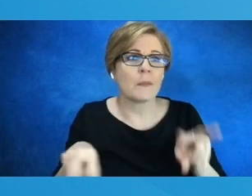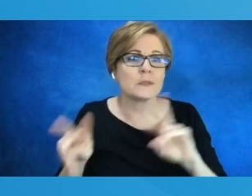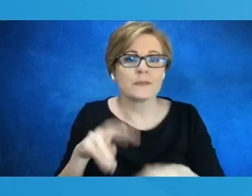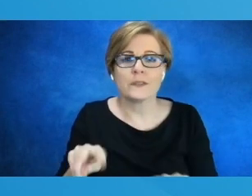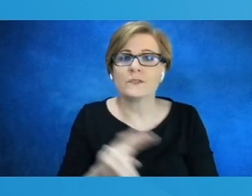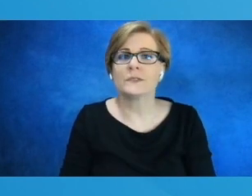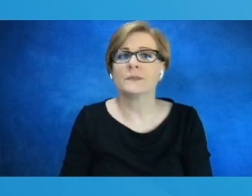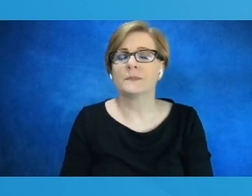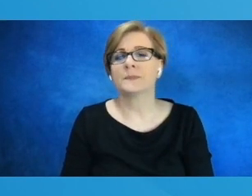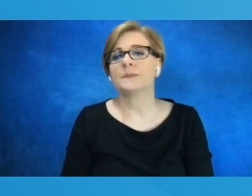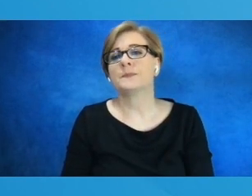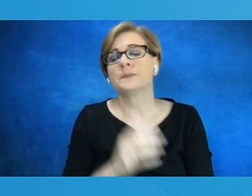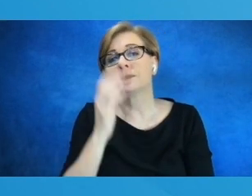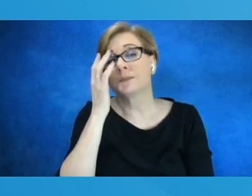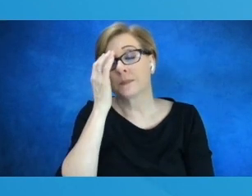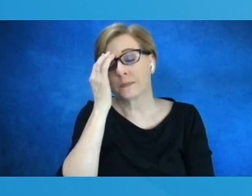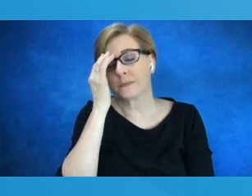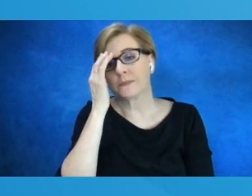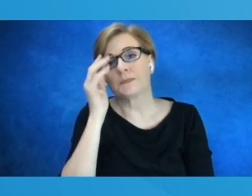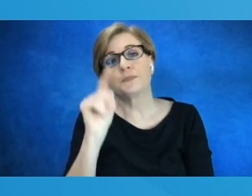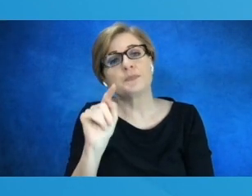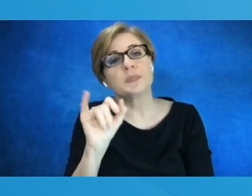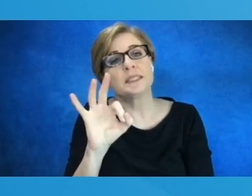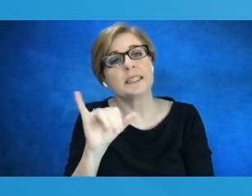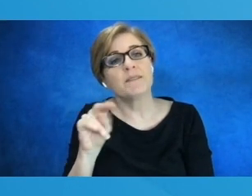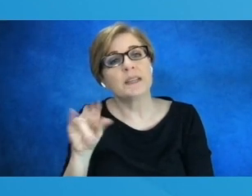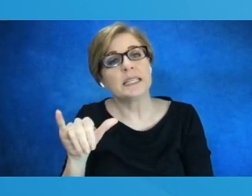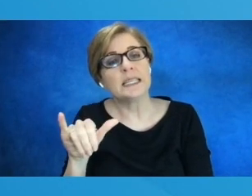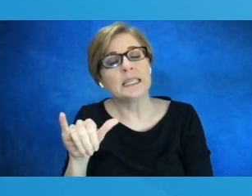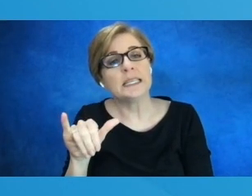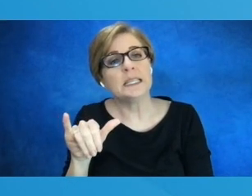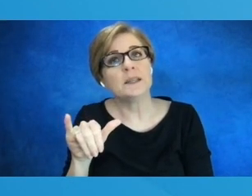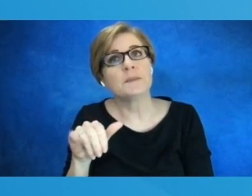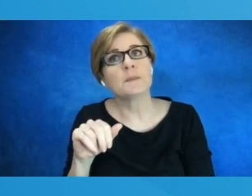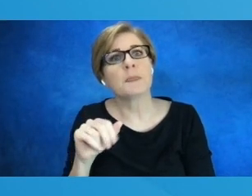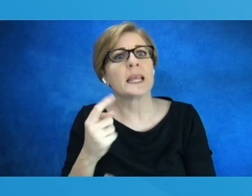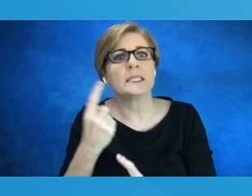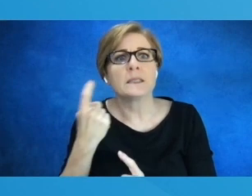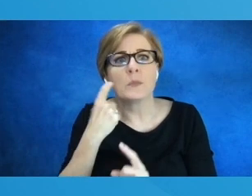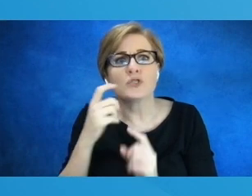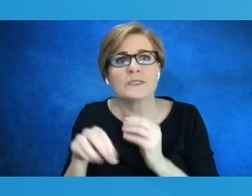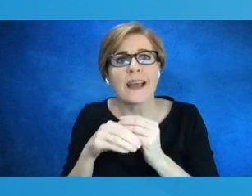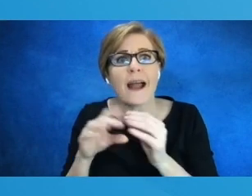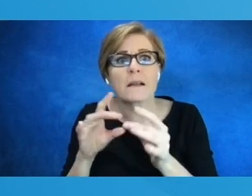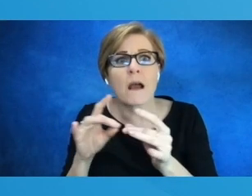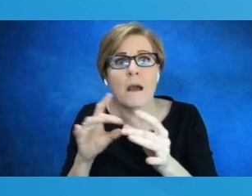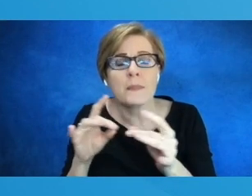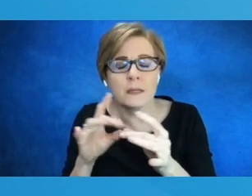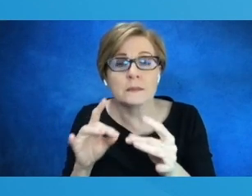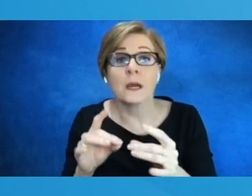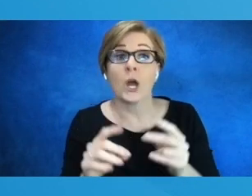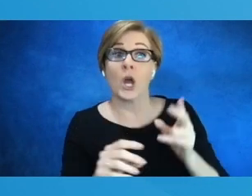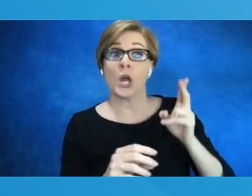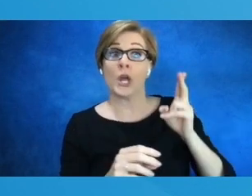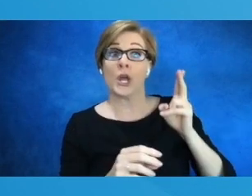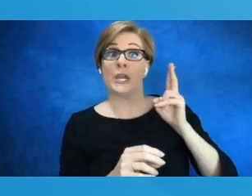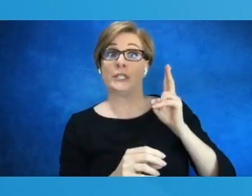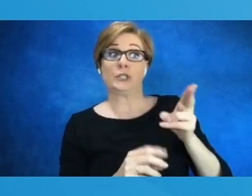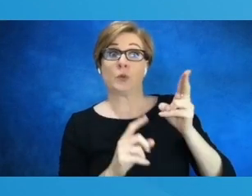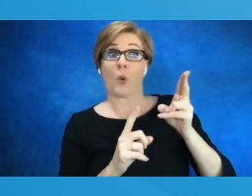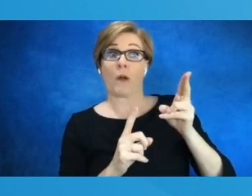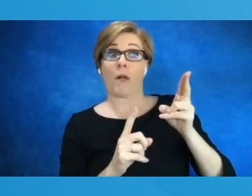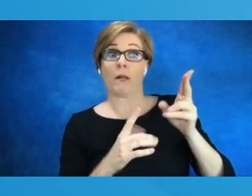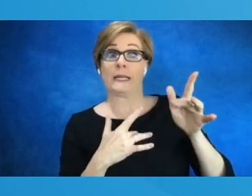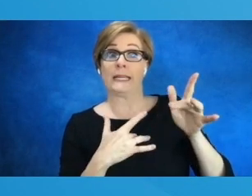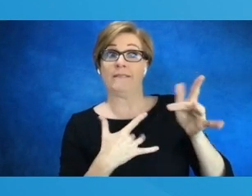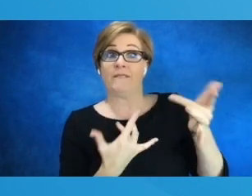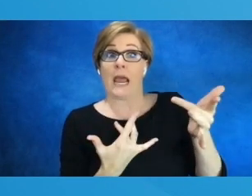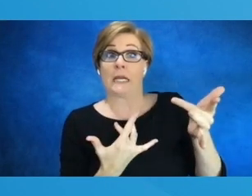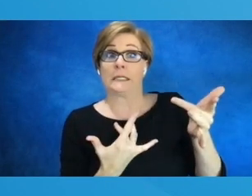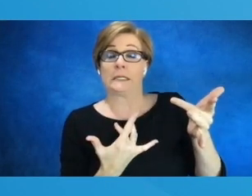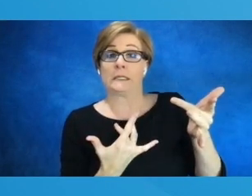So, there's one comment now about the presentation of the historical event as being very stoic